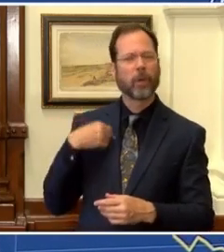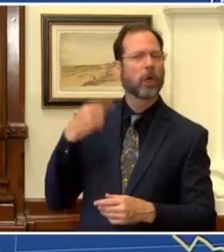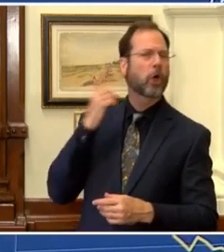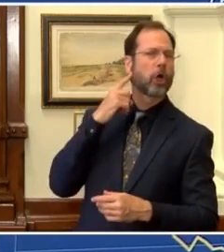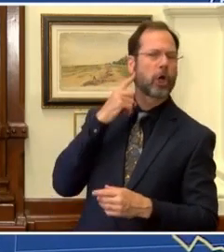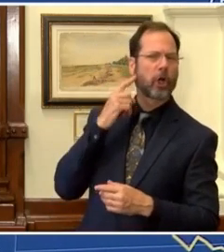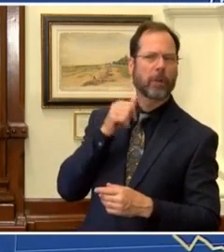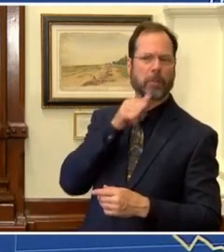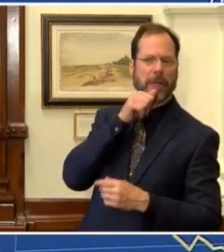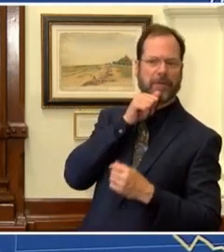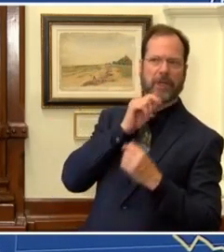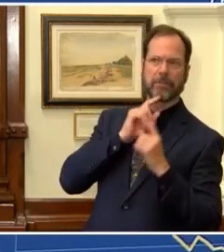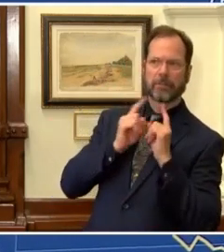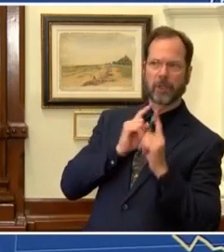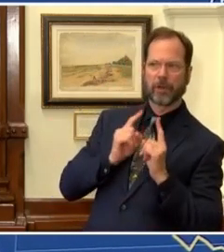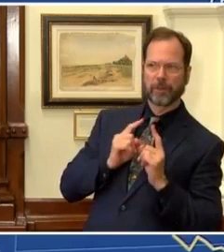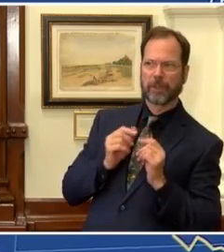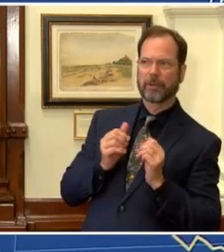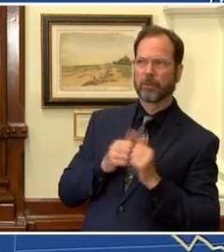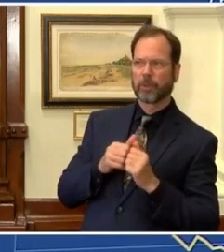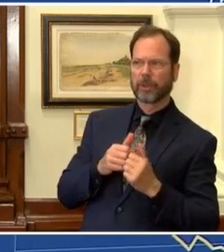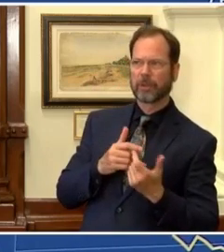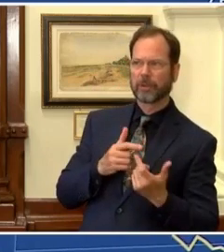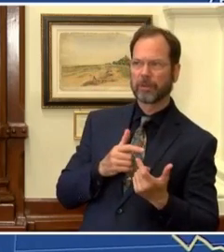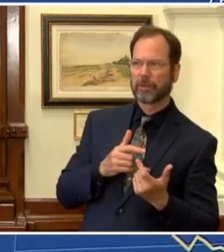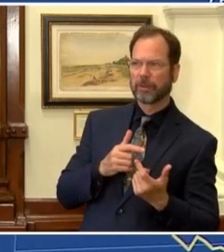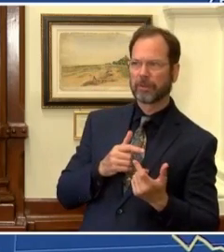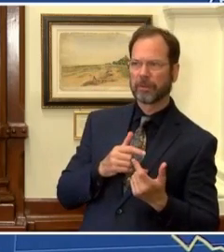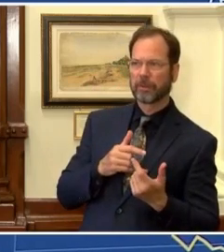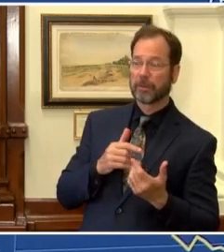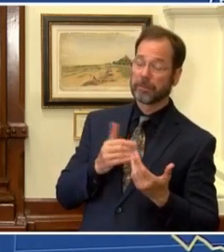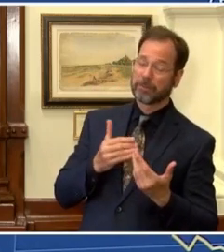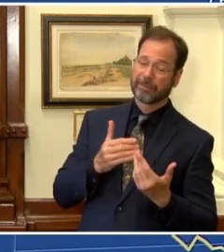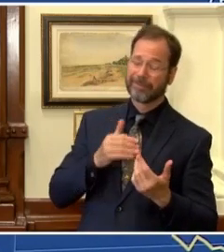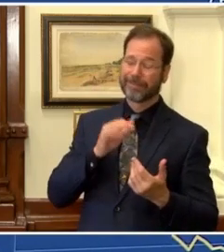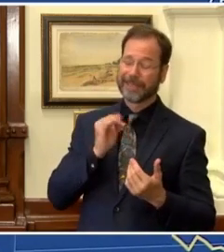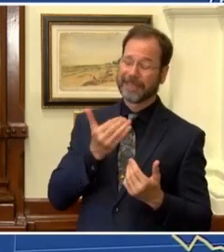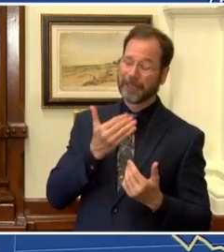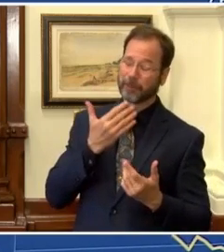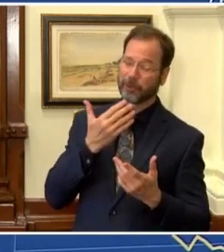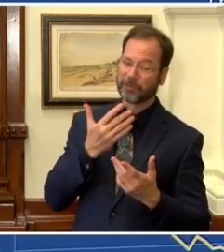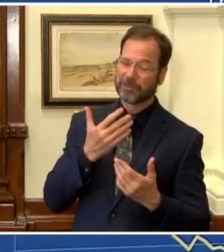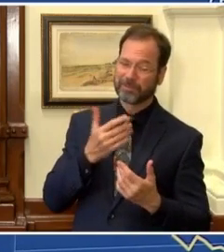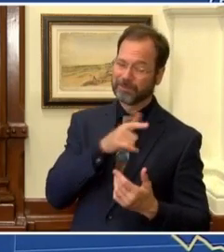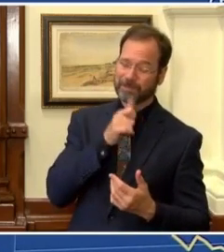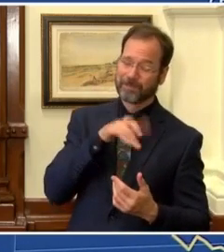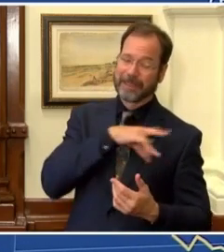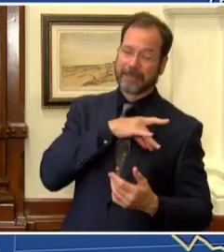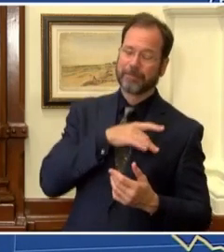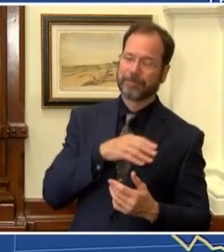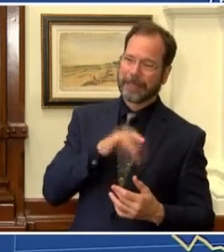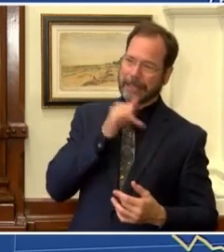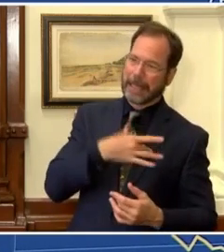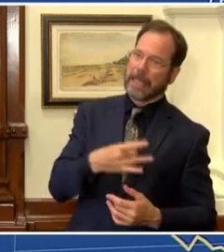A FOLLOW-UP IF I MAY. THERE WAS THE RECORDED CONVERSATION THAT WAS RATHER